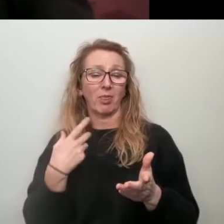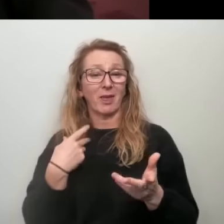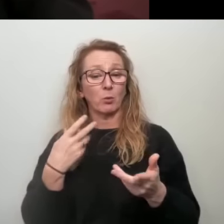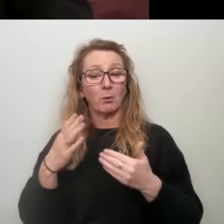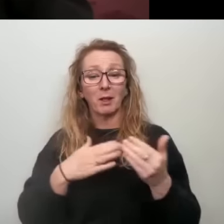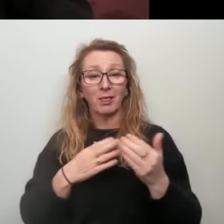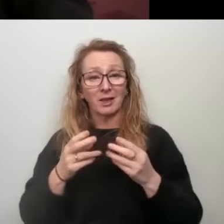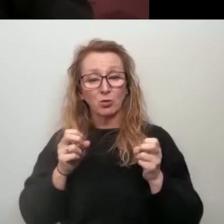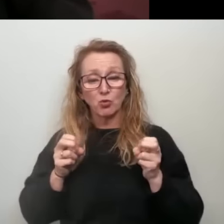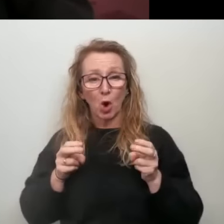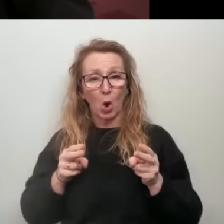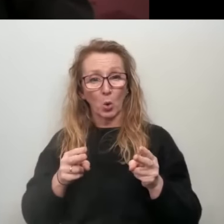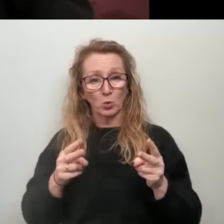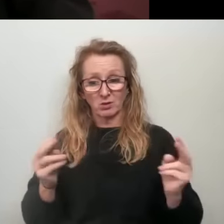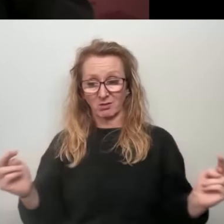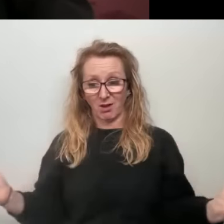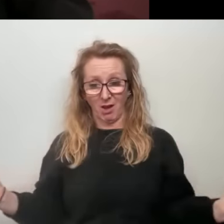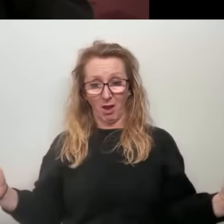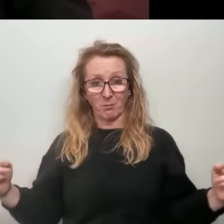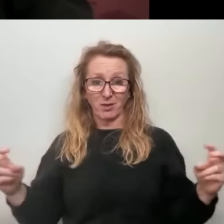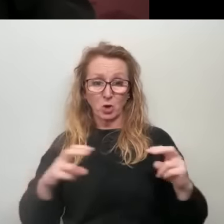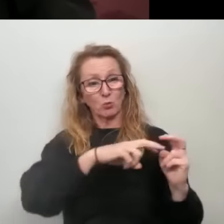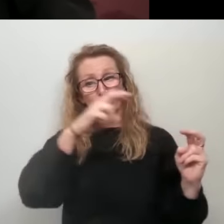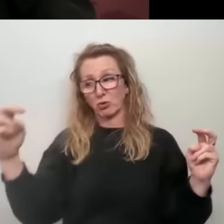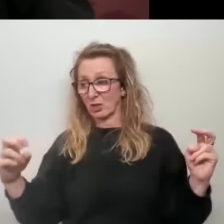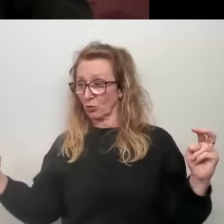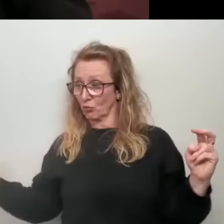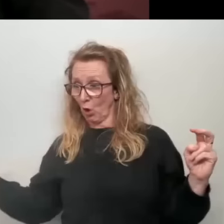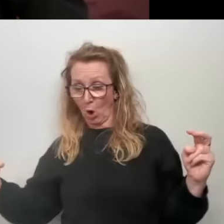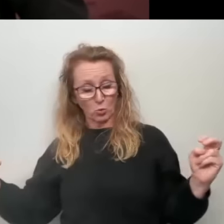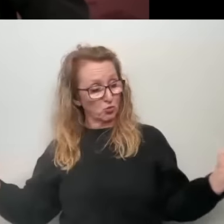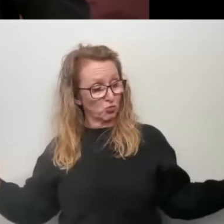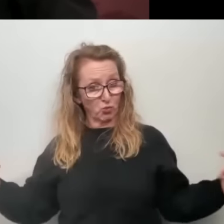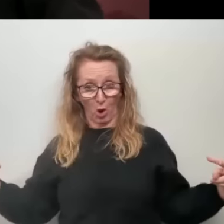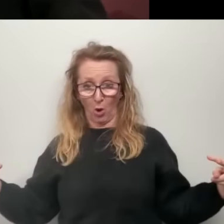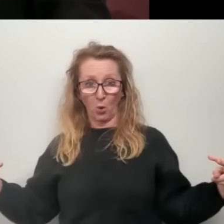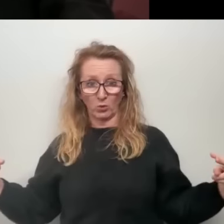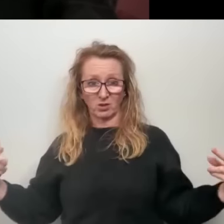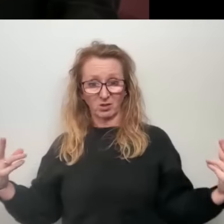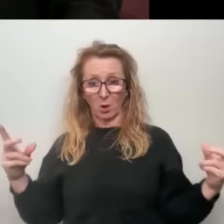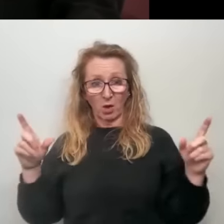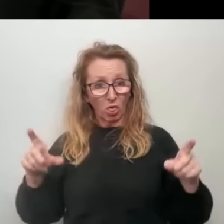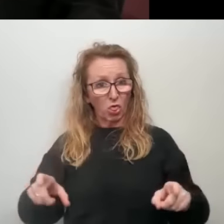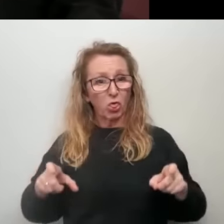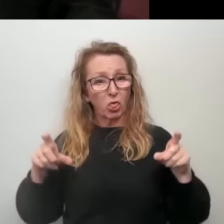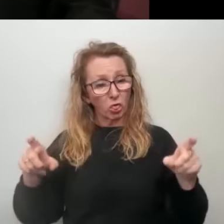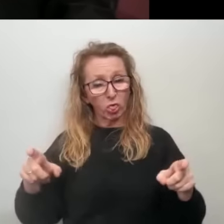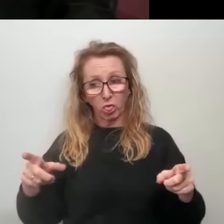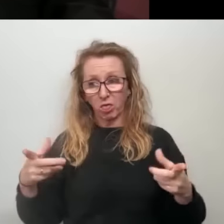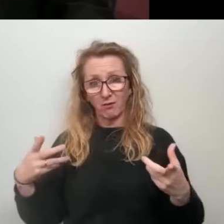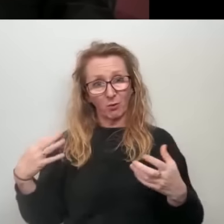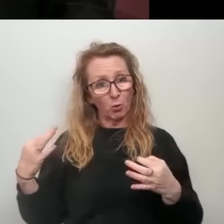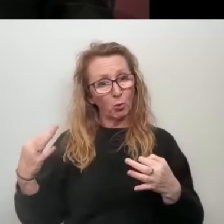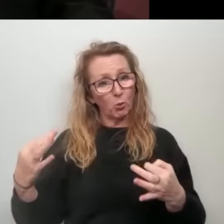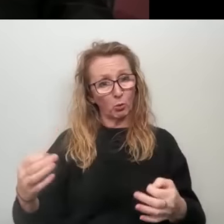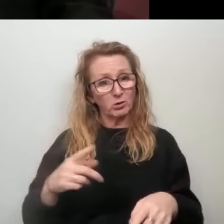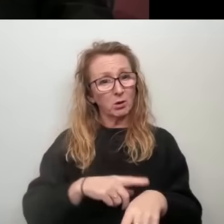the abutments and the roadways to get people there. So the bridge would've stood for a period of time, unable to be used by people,